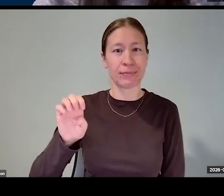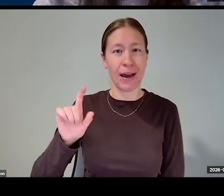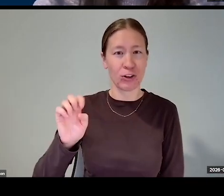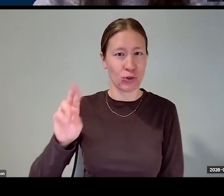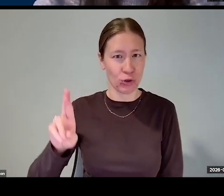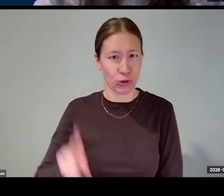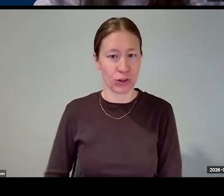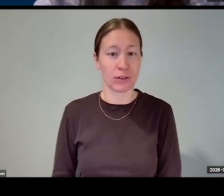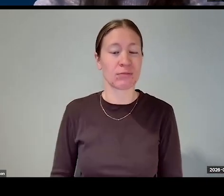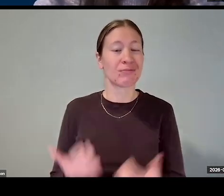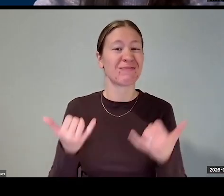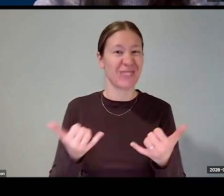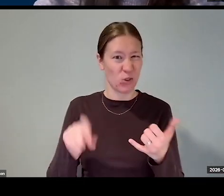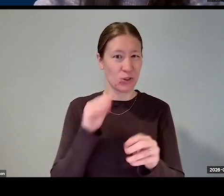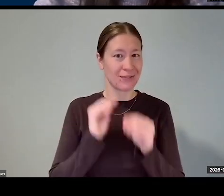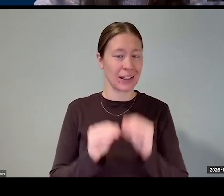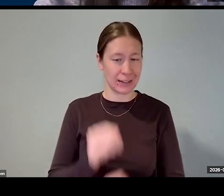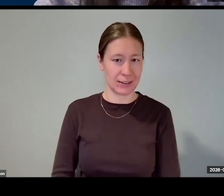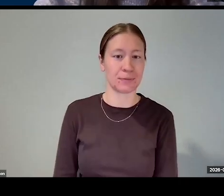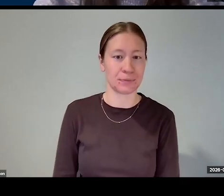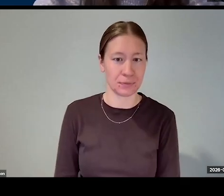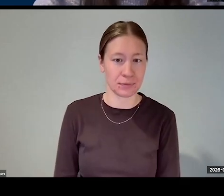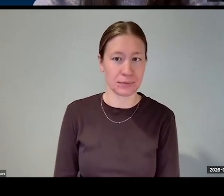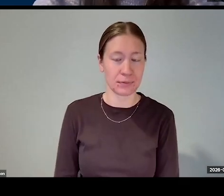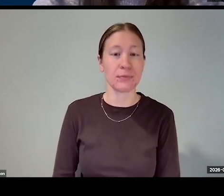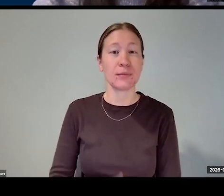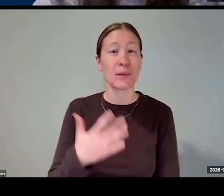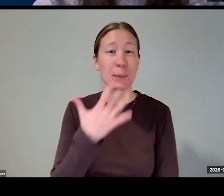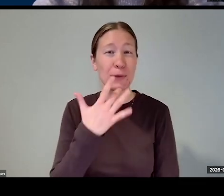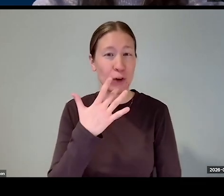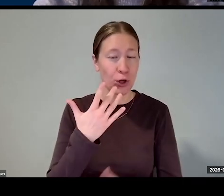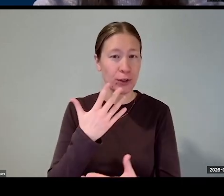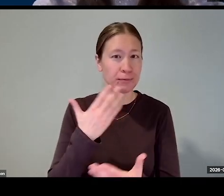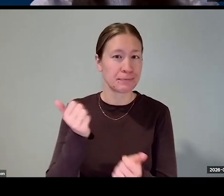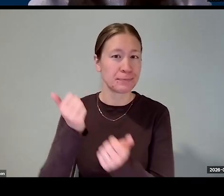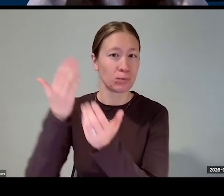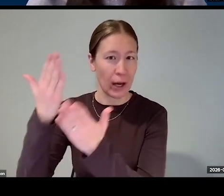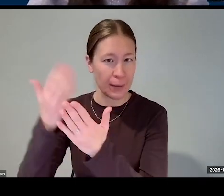So to fix this we want to use the built-in line and paragraph spacing.